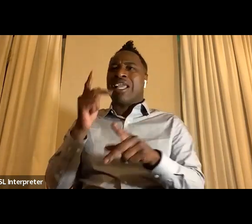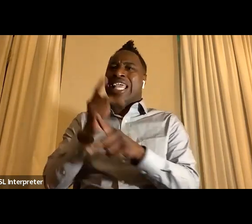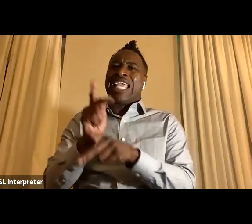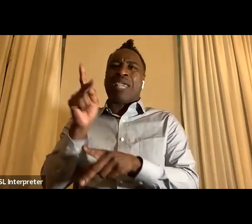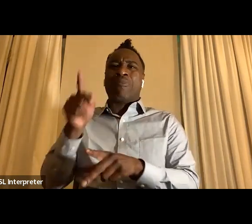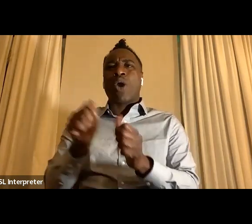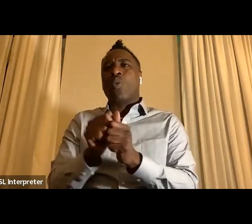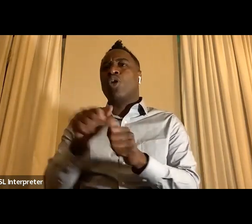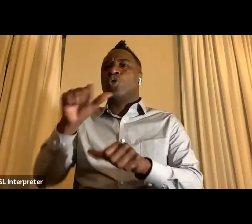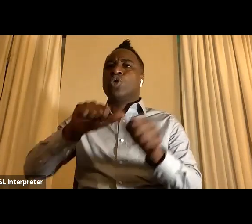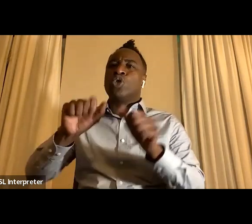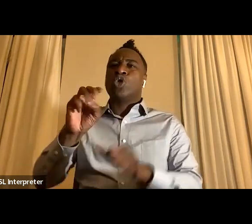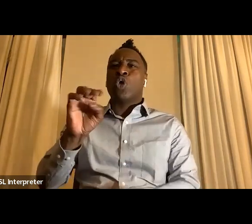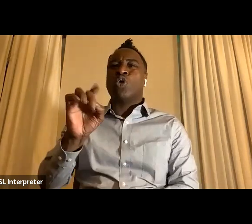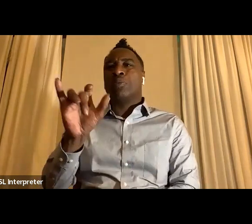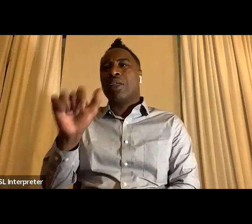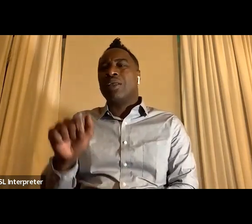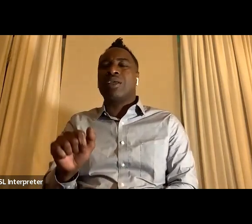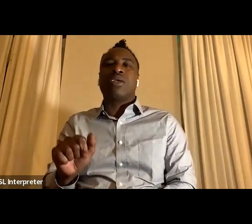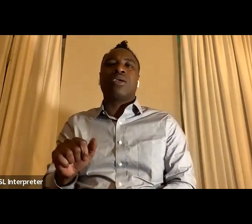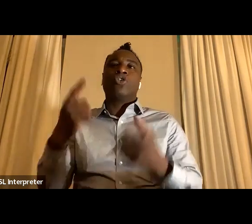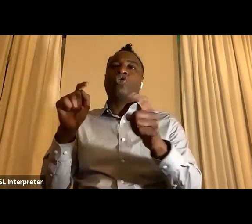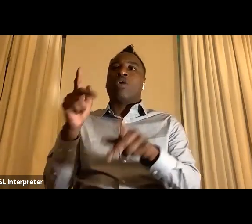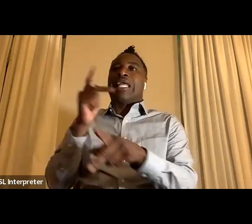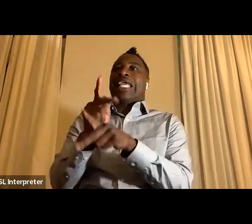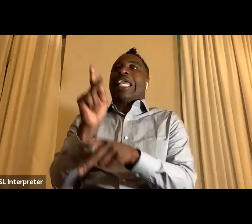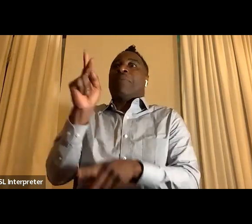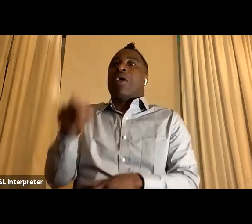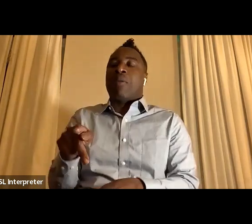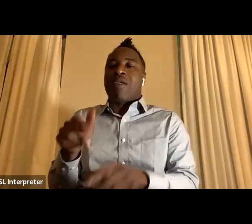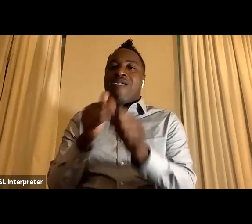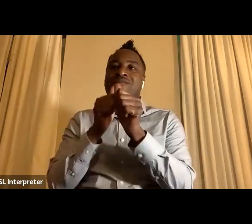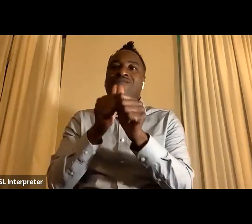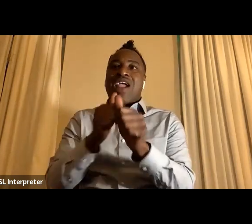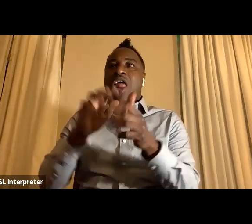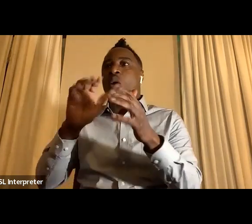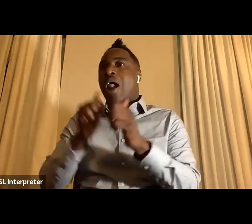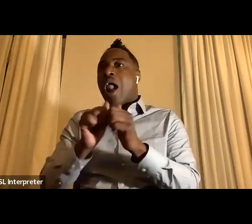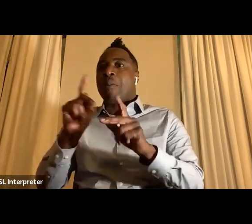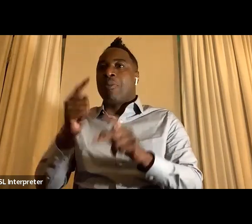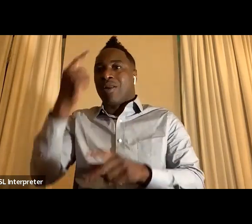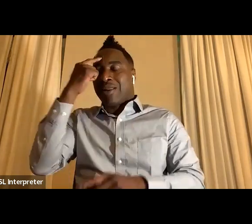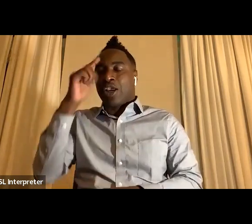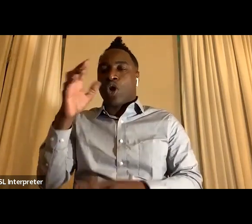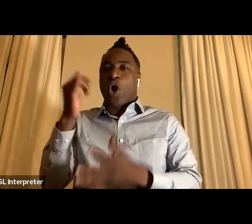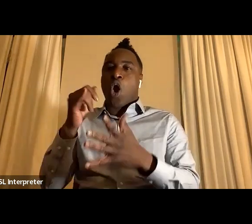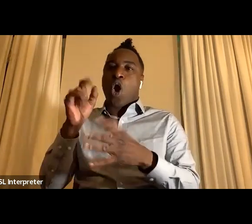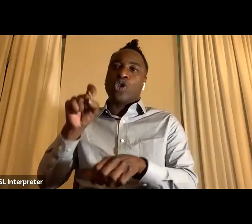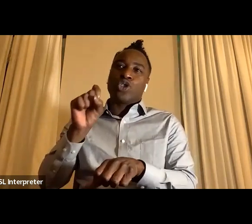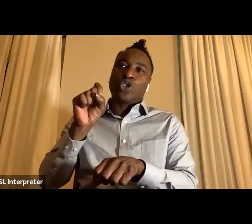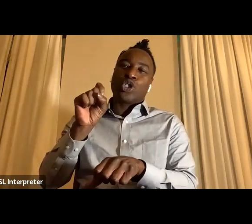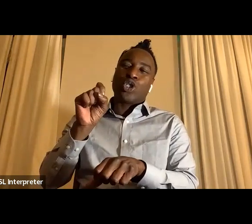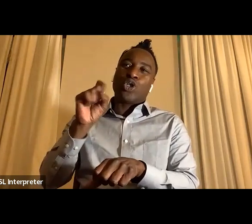and like trying to keep up with how people would think your art should look and what they like and try to cater to that.